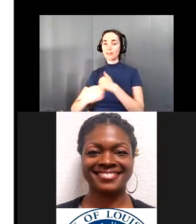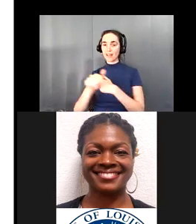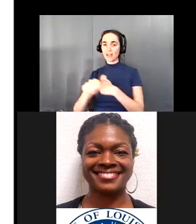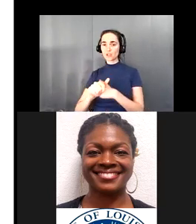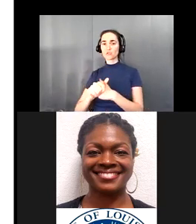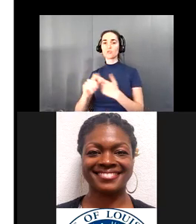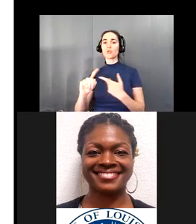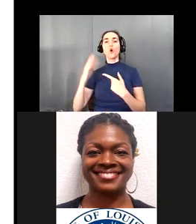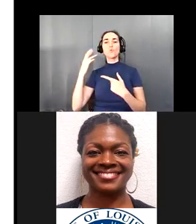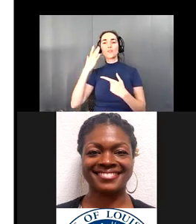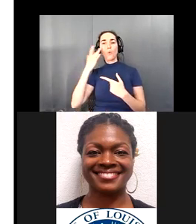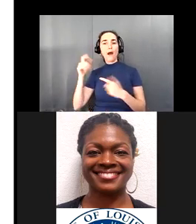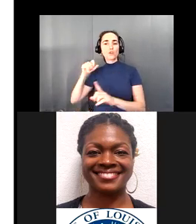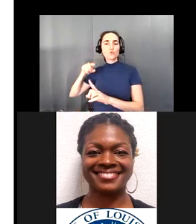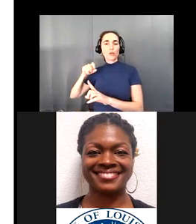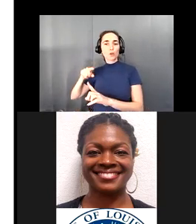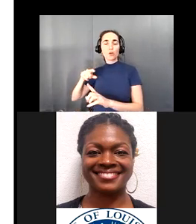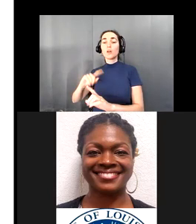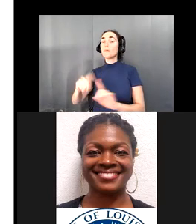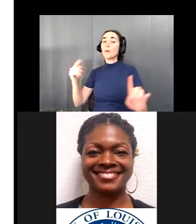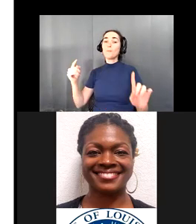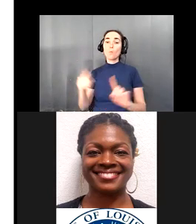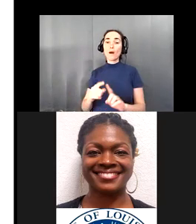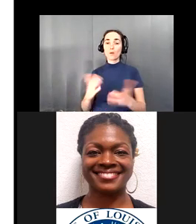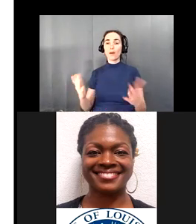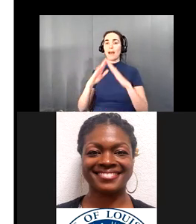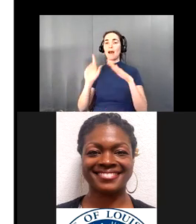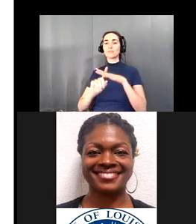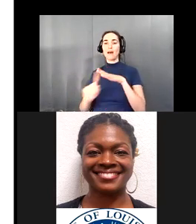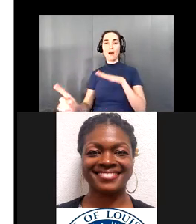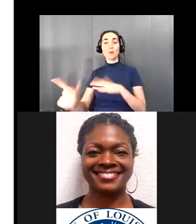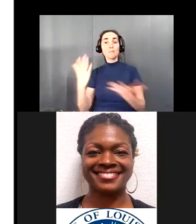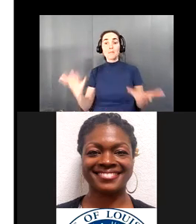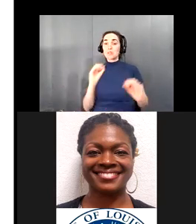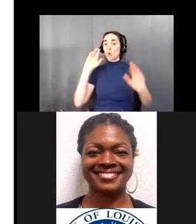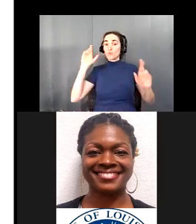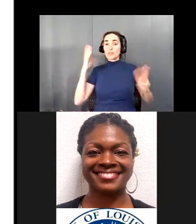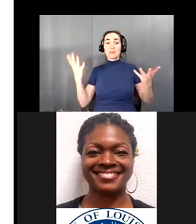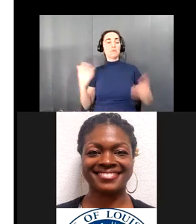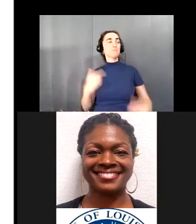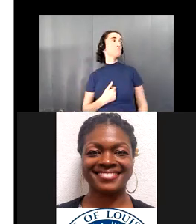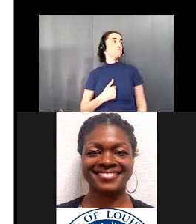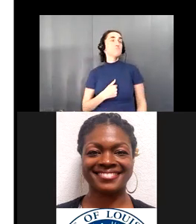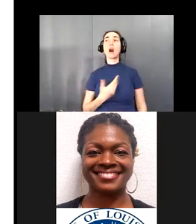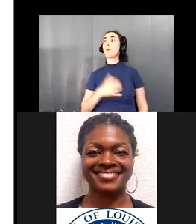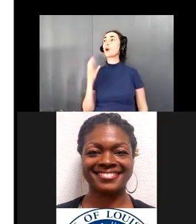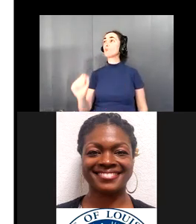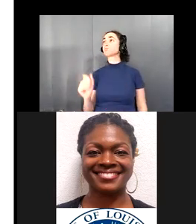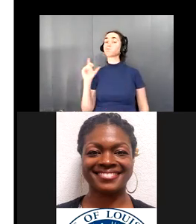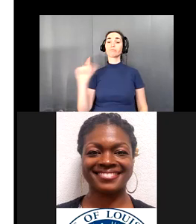may understand that but really it's them getting out of the house, nothing may trigger 16:22:52 it, they may just want to leave. 16:22:55 You know it's if you if you have